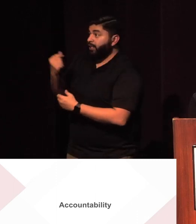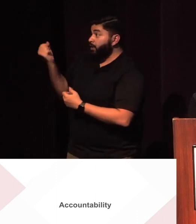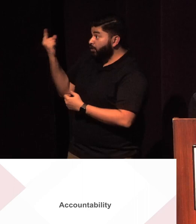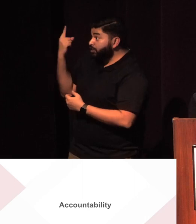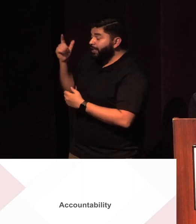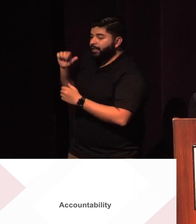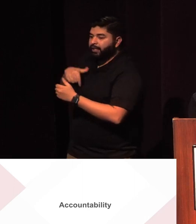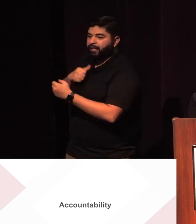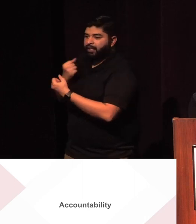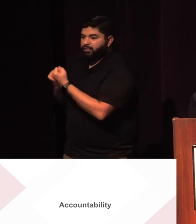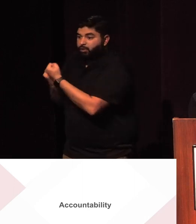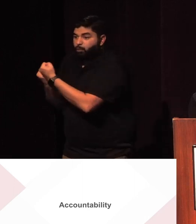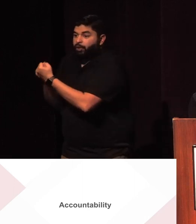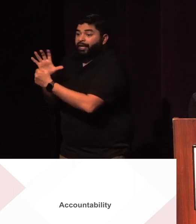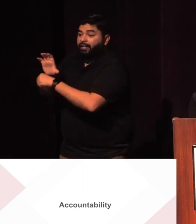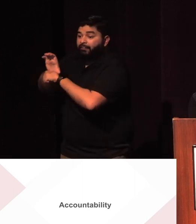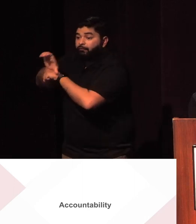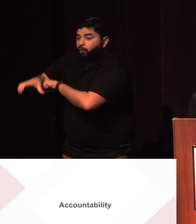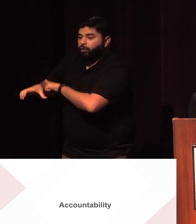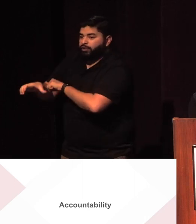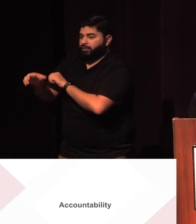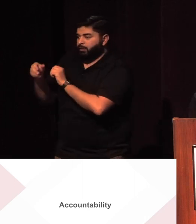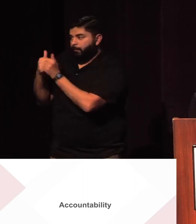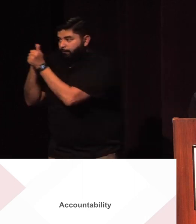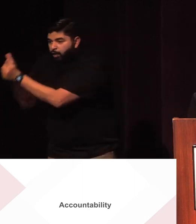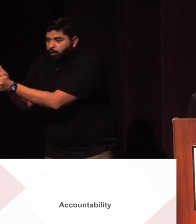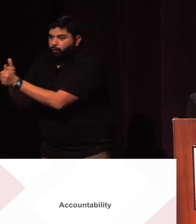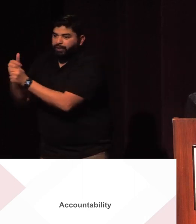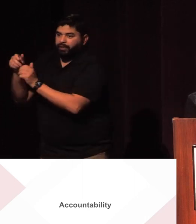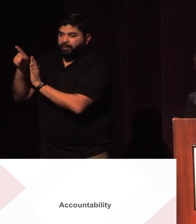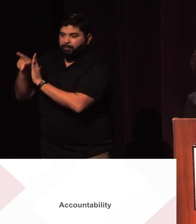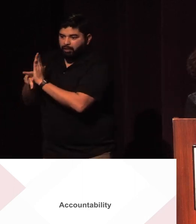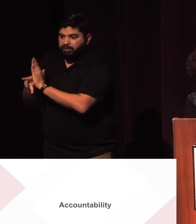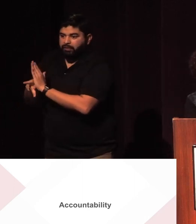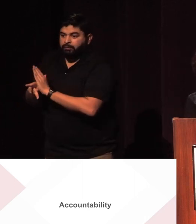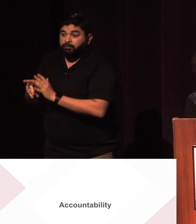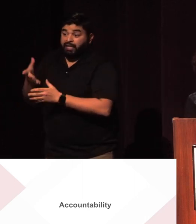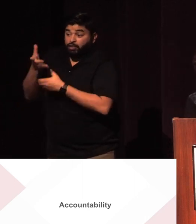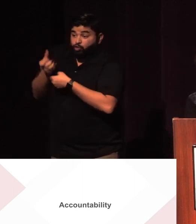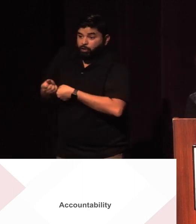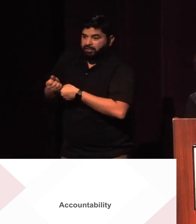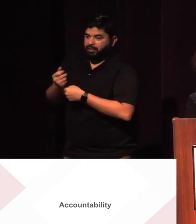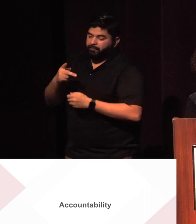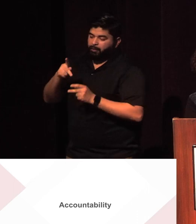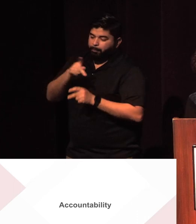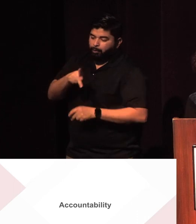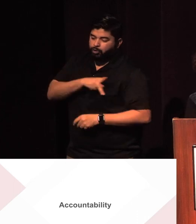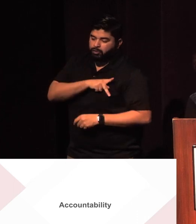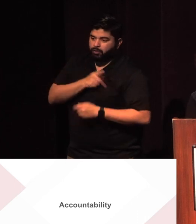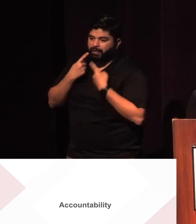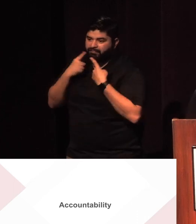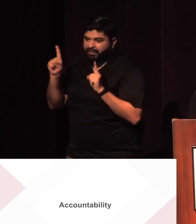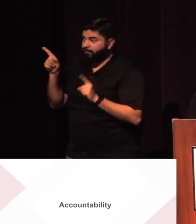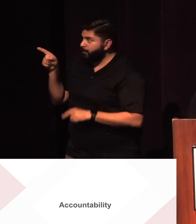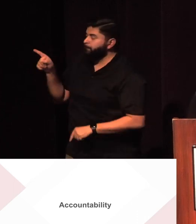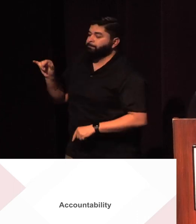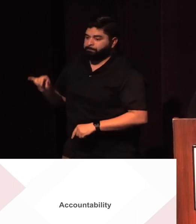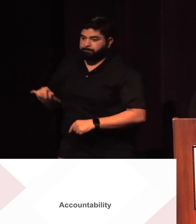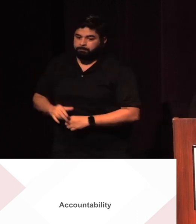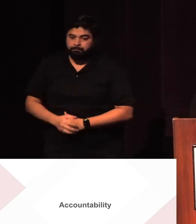accountability will help SBCC and the accountability and will lead to increased trust, respect, an institution as well